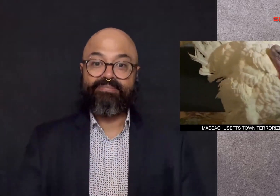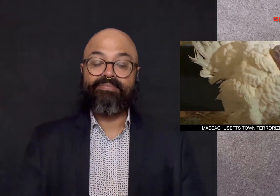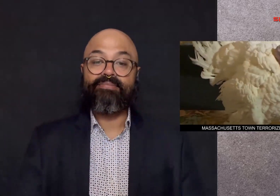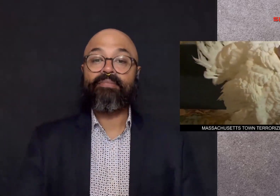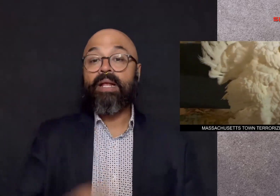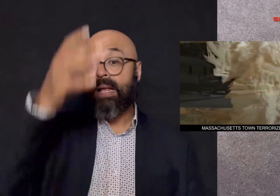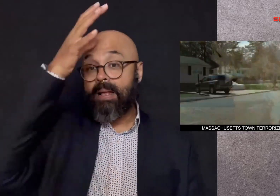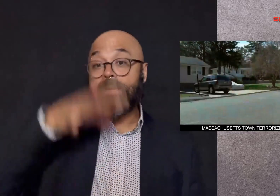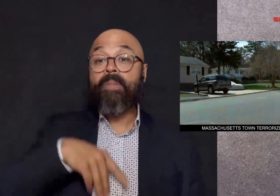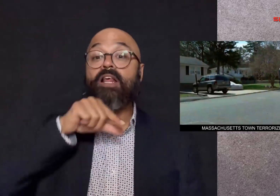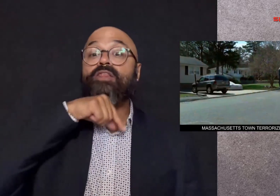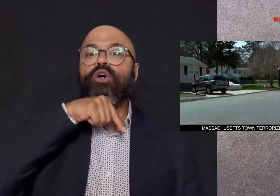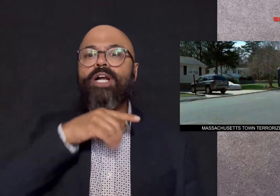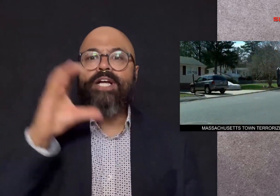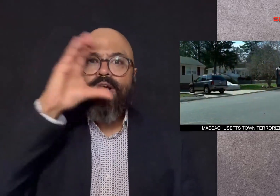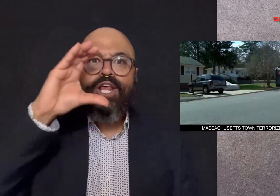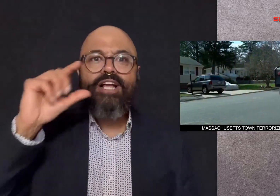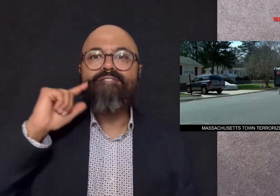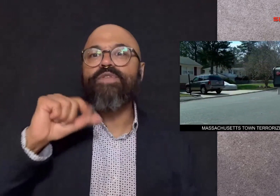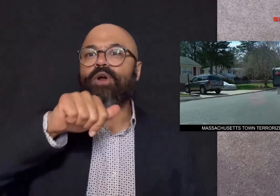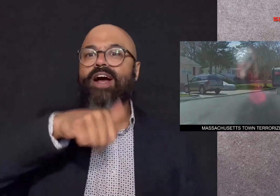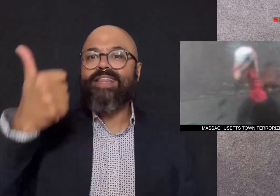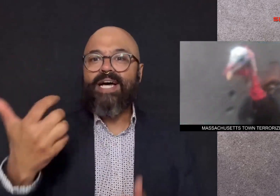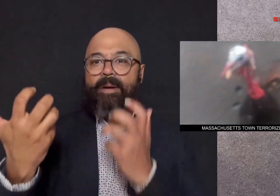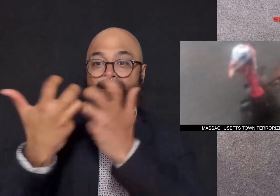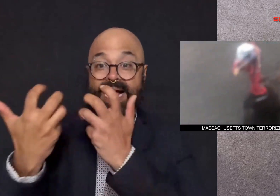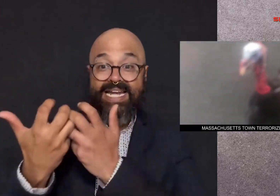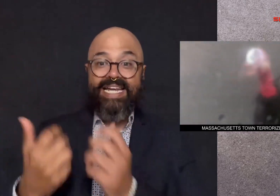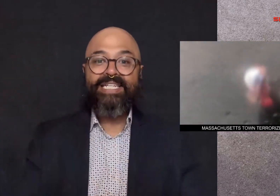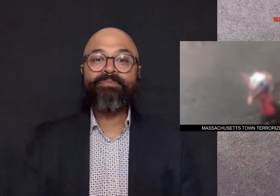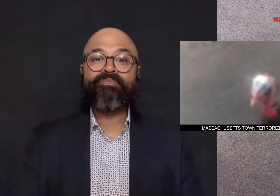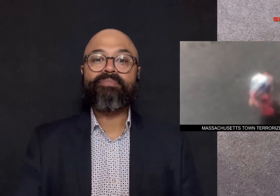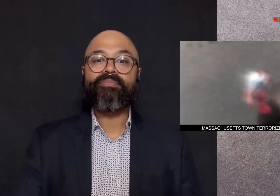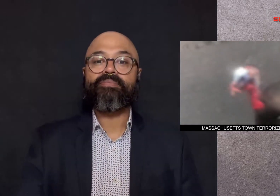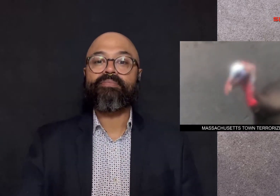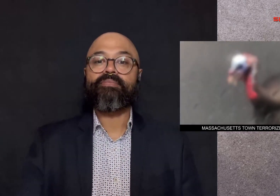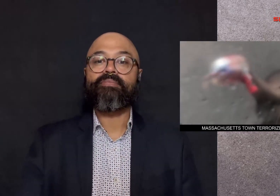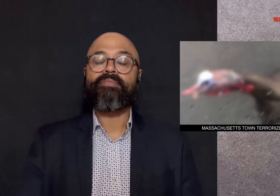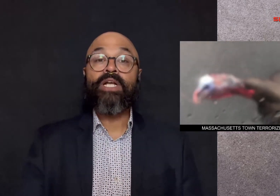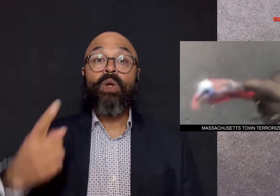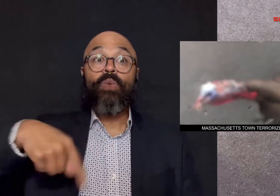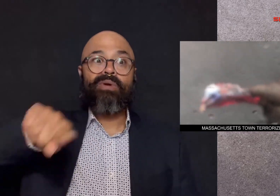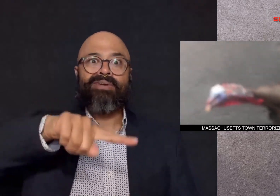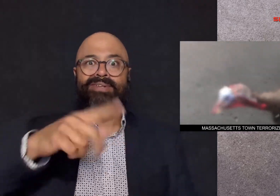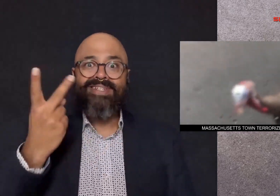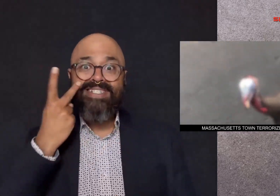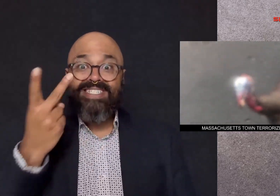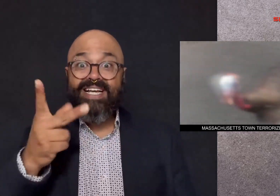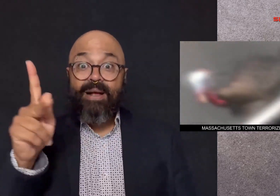the male turkeys are out looking for a mate and when they see people or